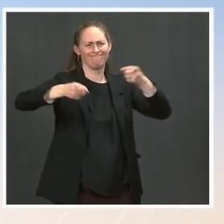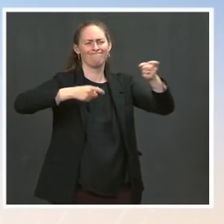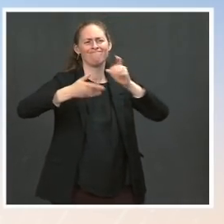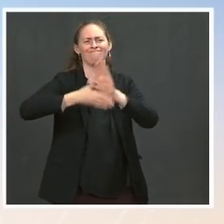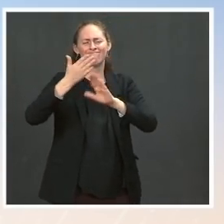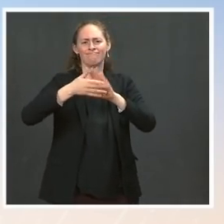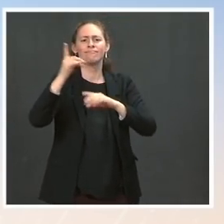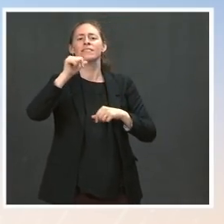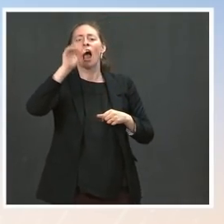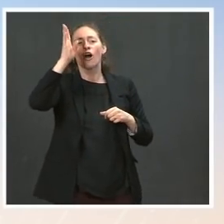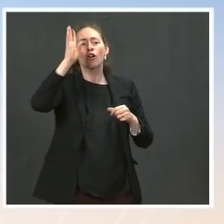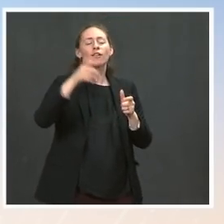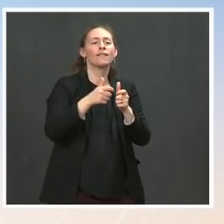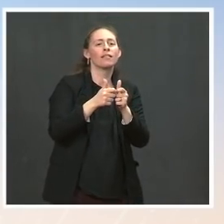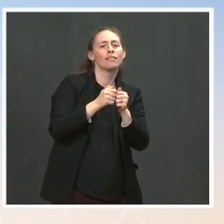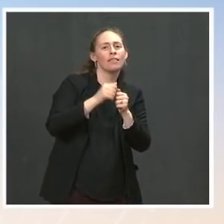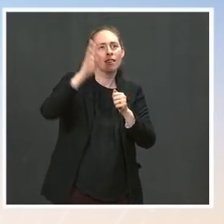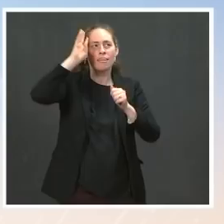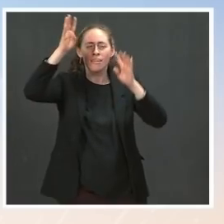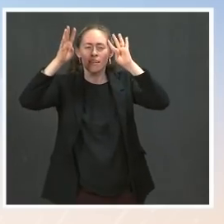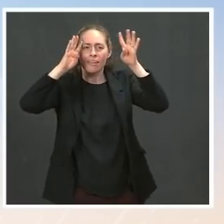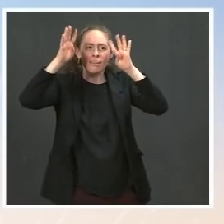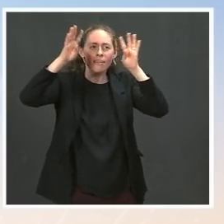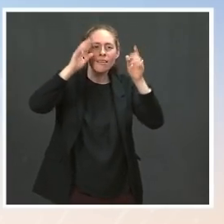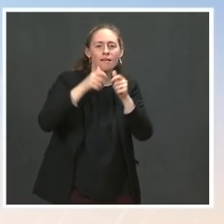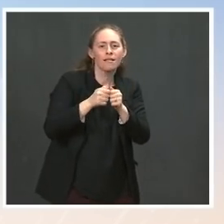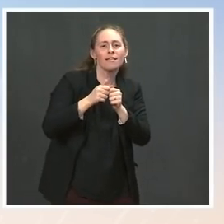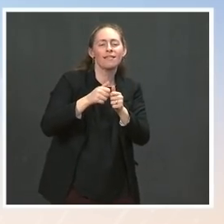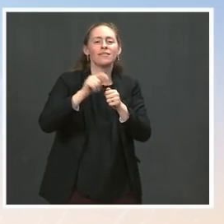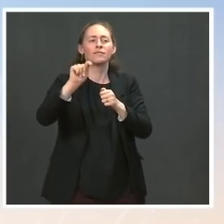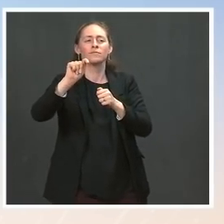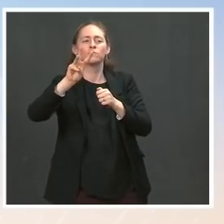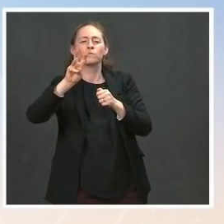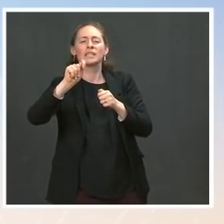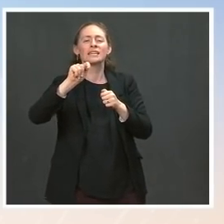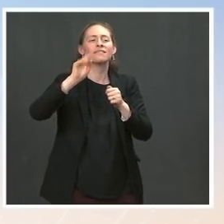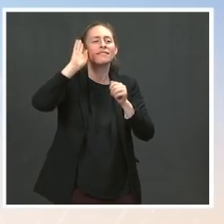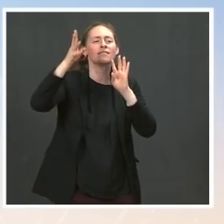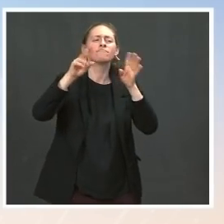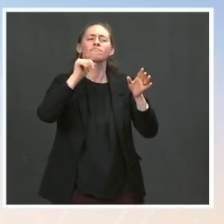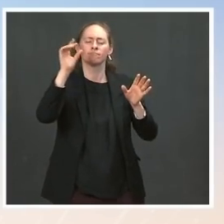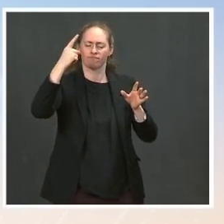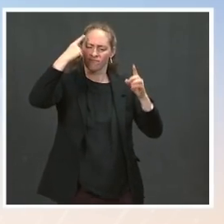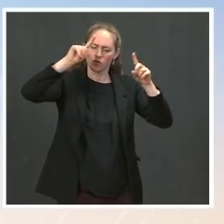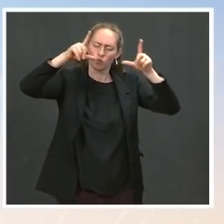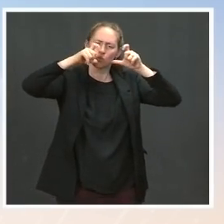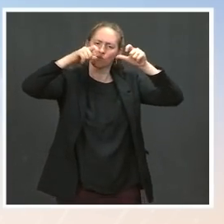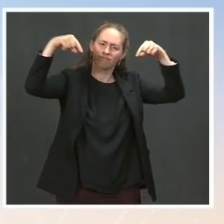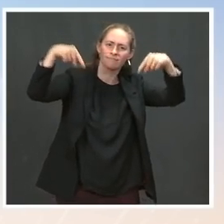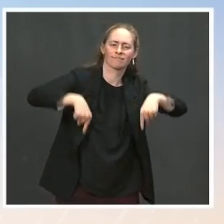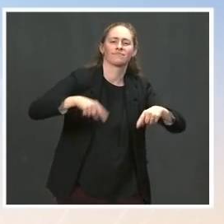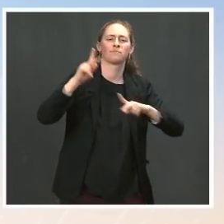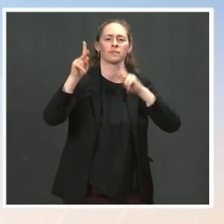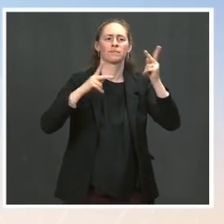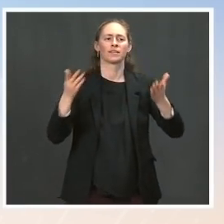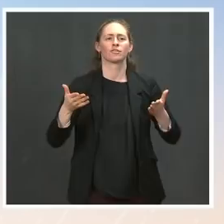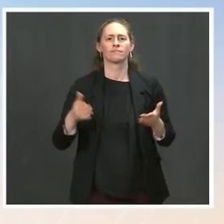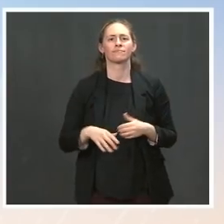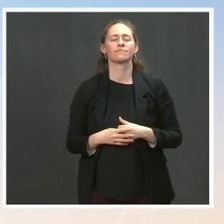He spends his time working on behalf of the American people. Go ahead. Oh, go ahead. Oh, Josh, you went. Go ahead. The Press: Oh, me? >> Ms. Psaki: Yep, go ahead.